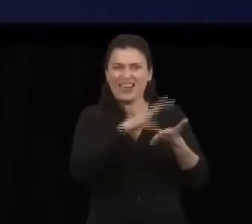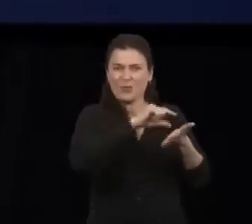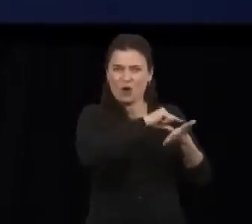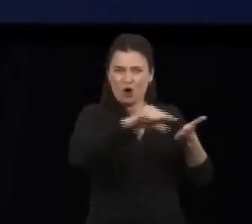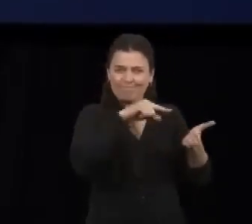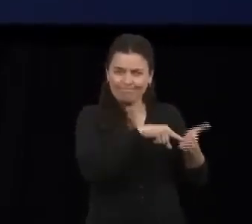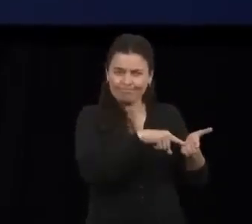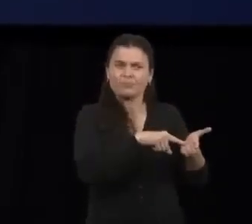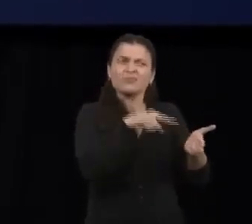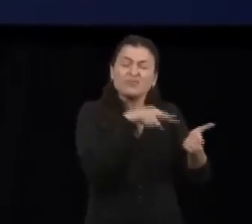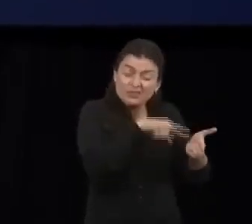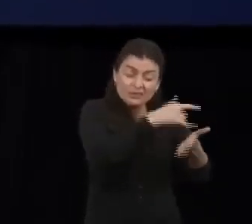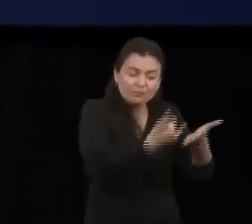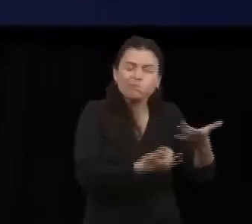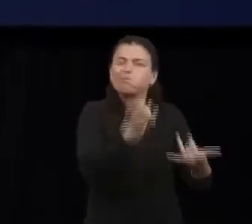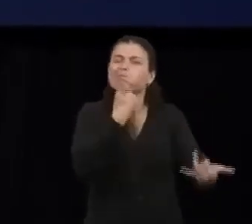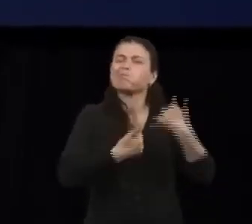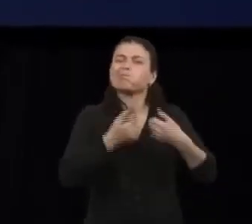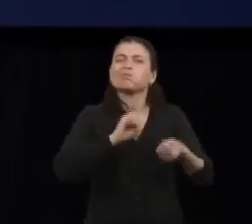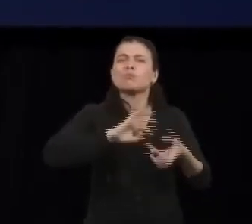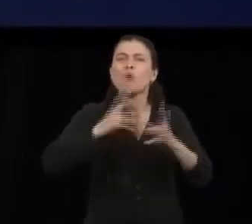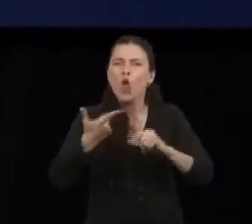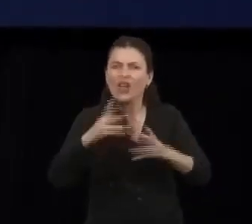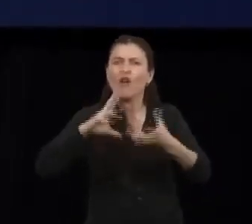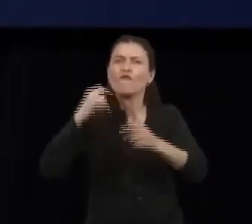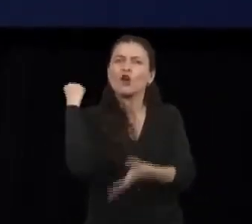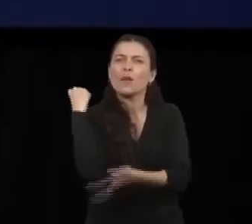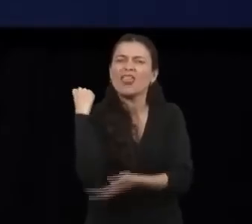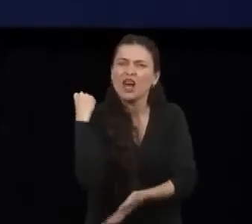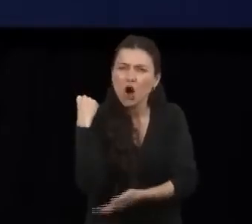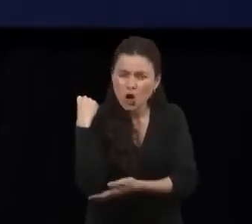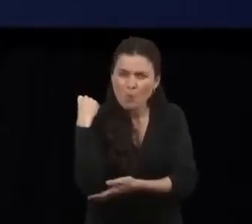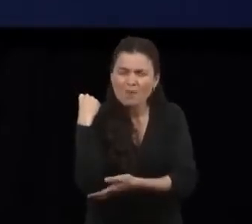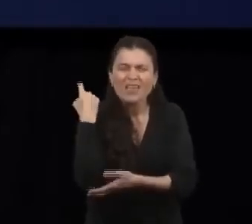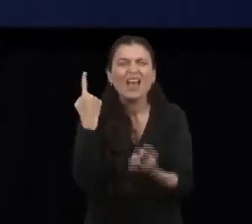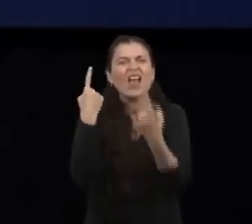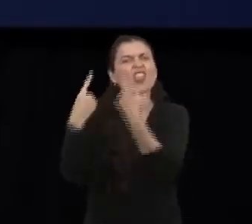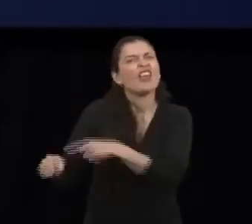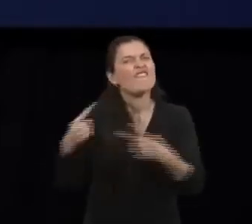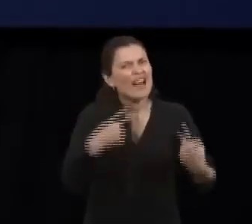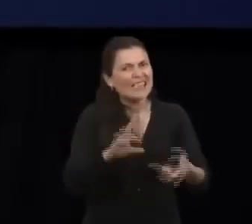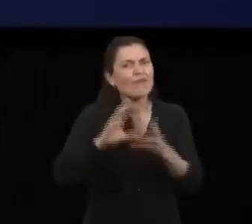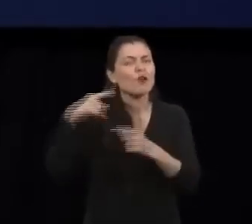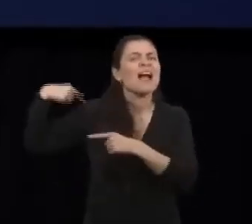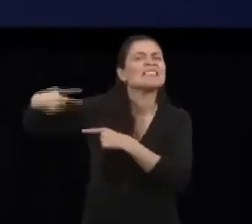that, unlike the Vixel tradition, which was what